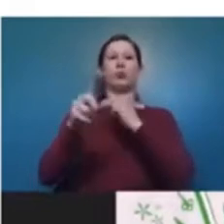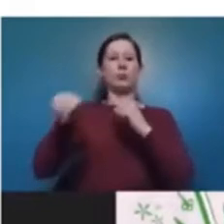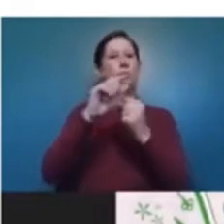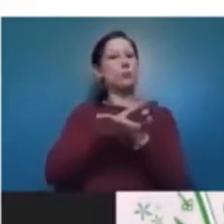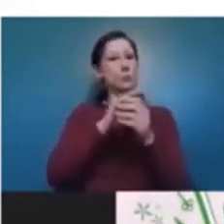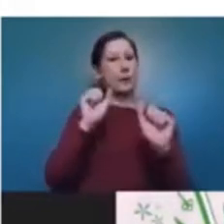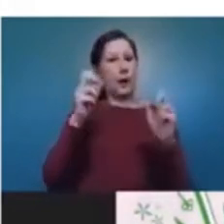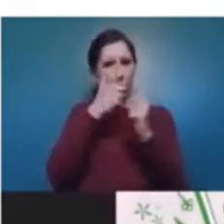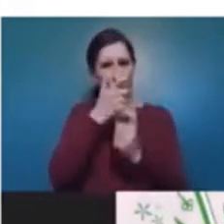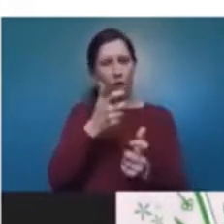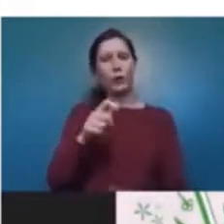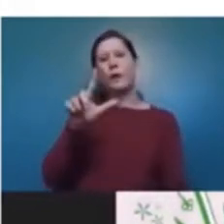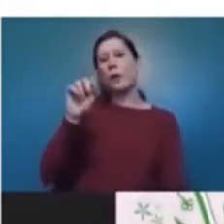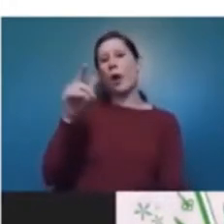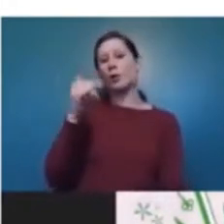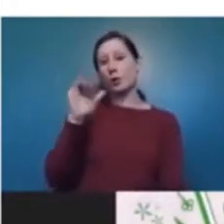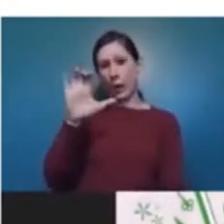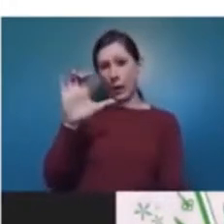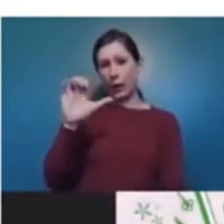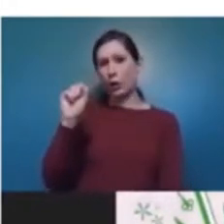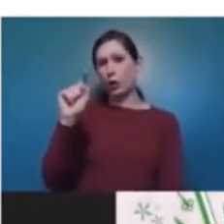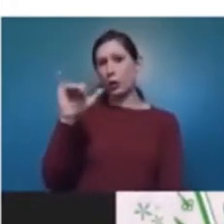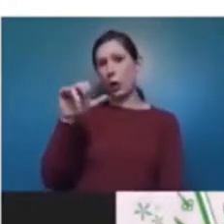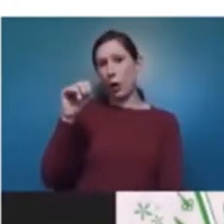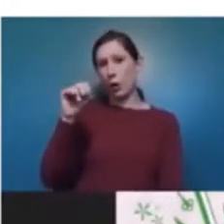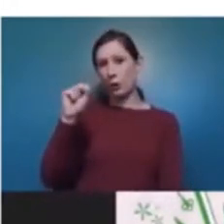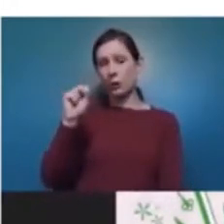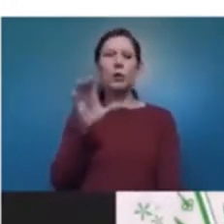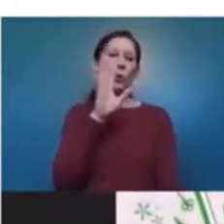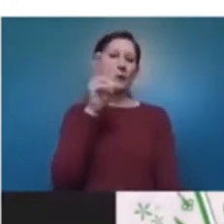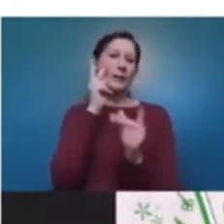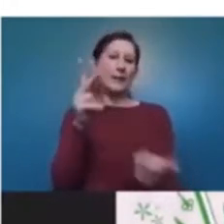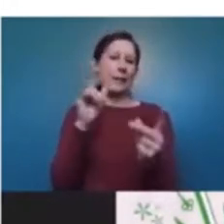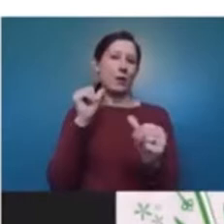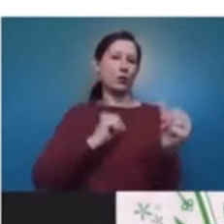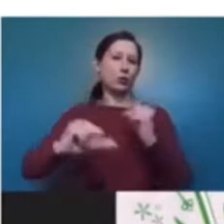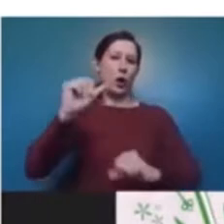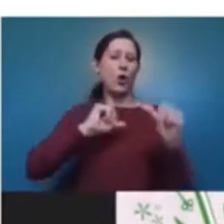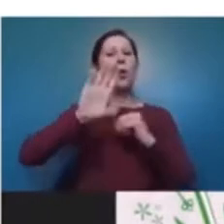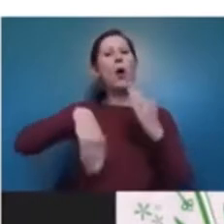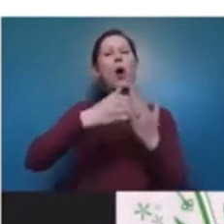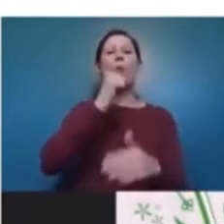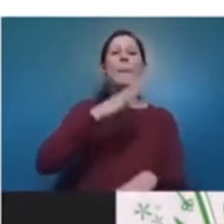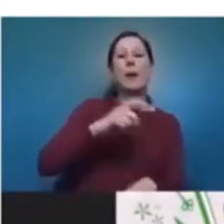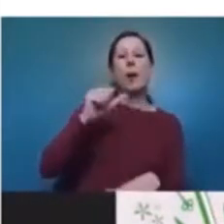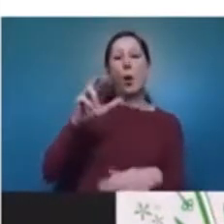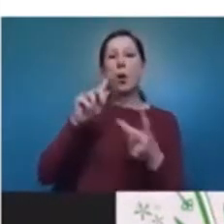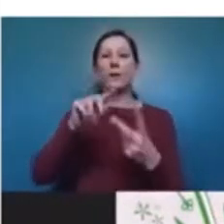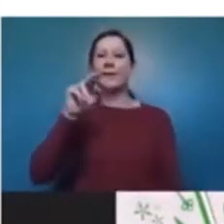In this clip recorded at Logic Studios, you will see six actors, all female or non-binary performing multiple roles. But